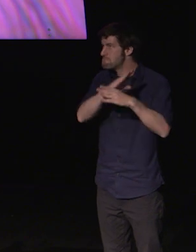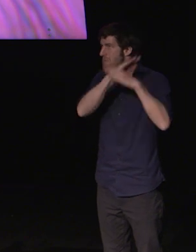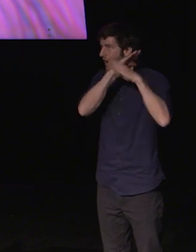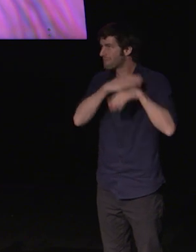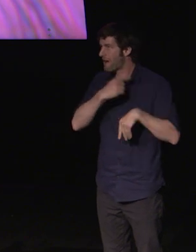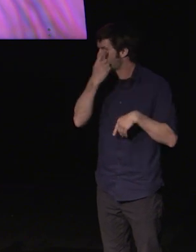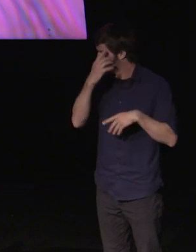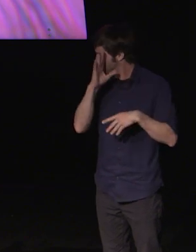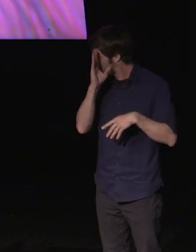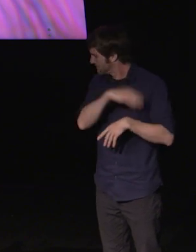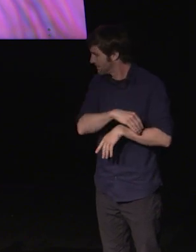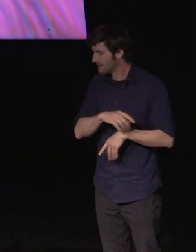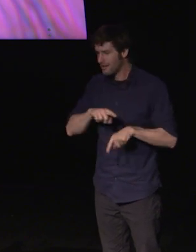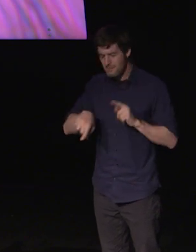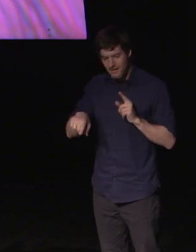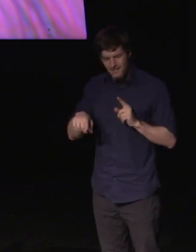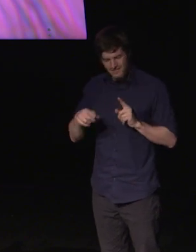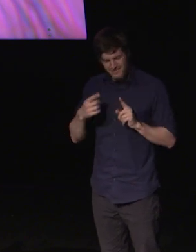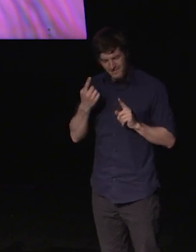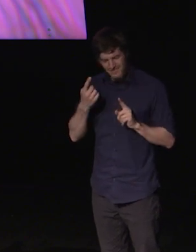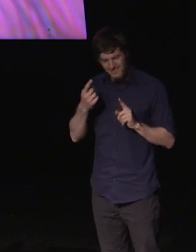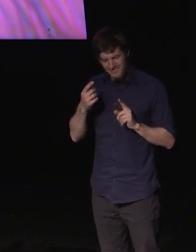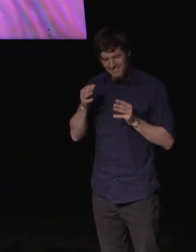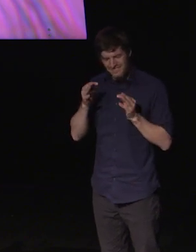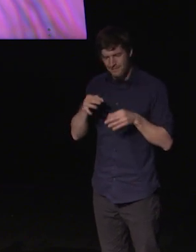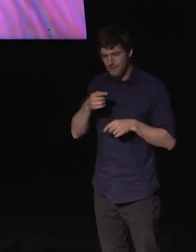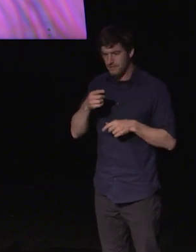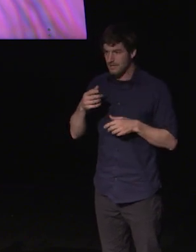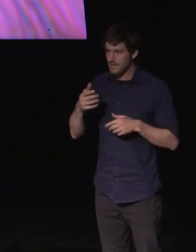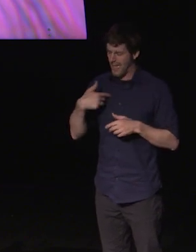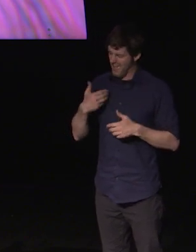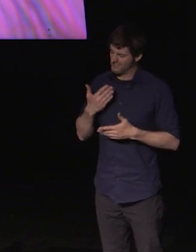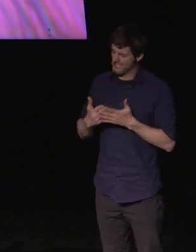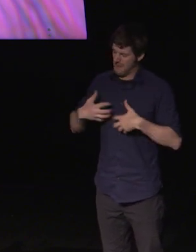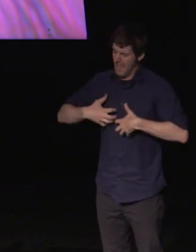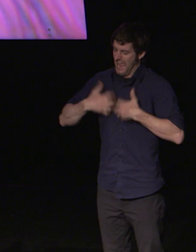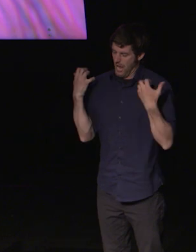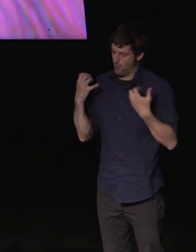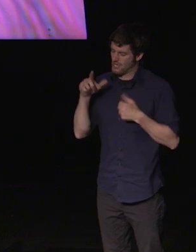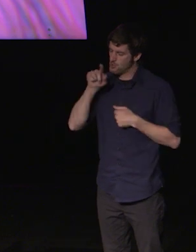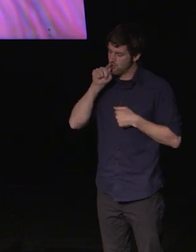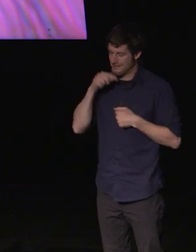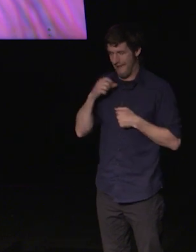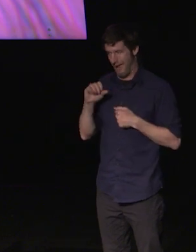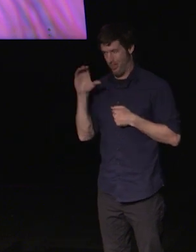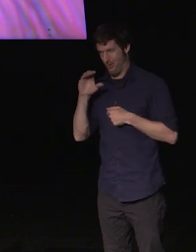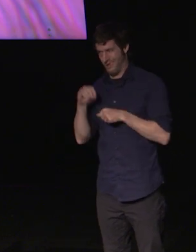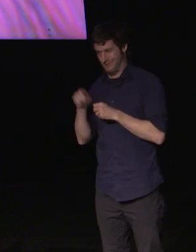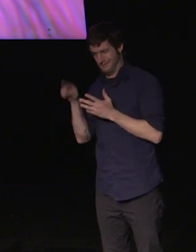No, there is definitely angry shouty tweets I've made, so I could probably look it back up. But there was a...